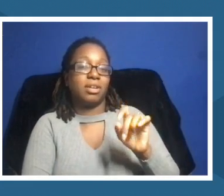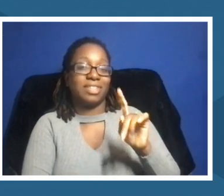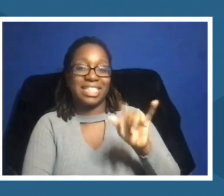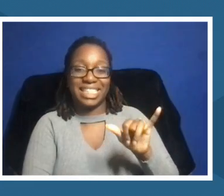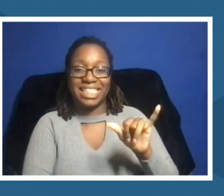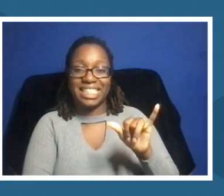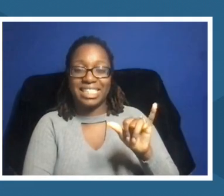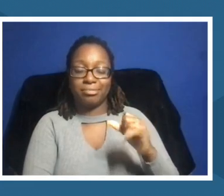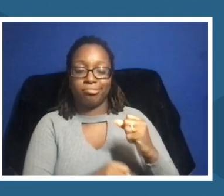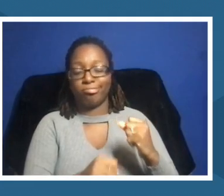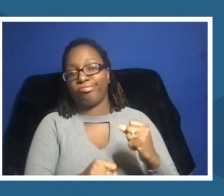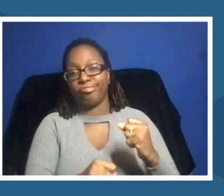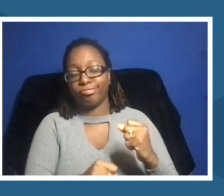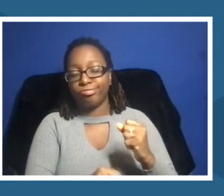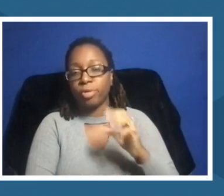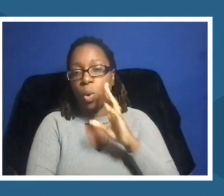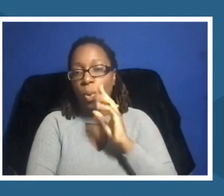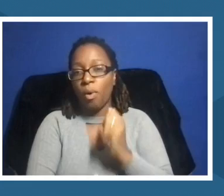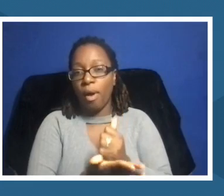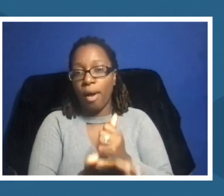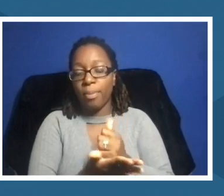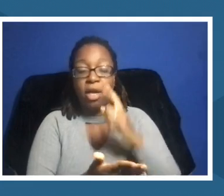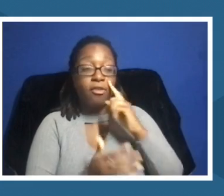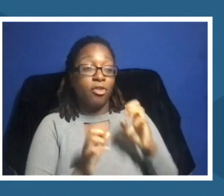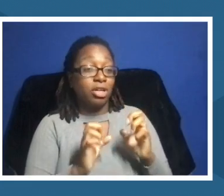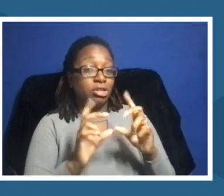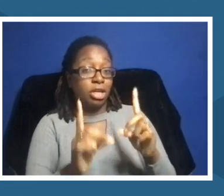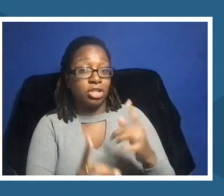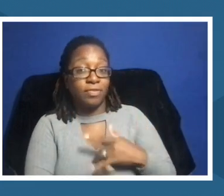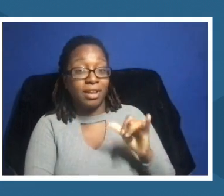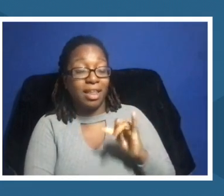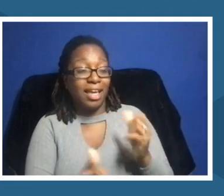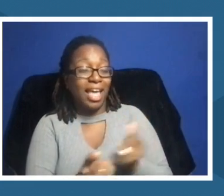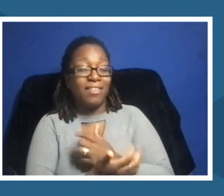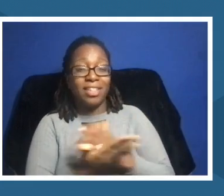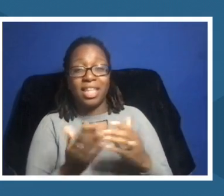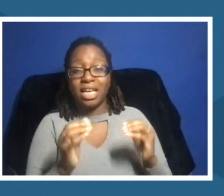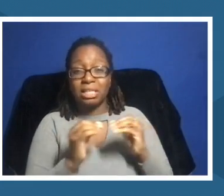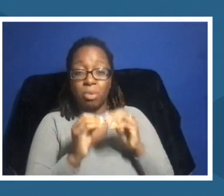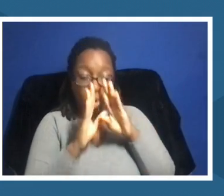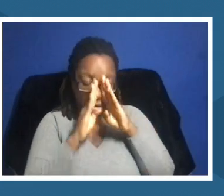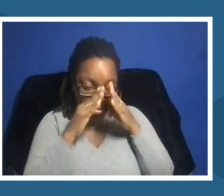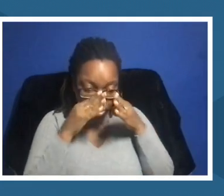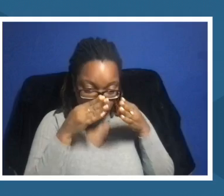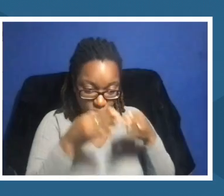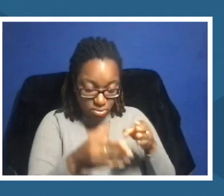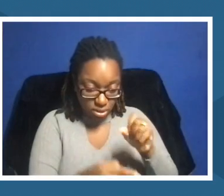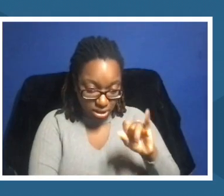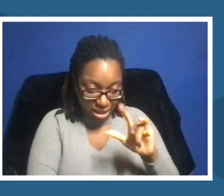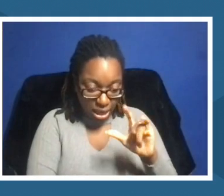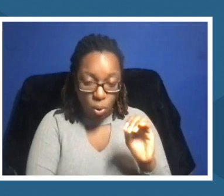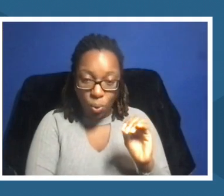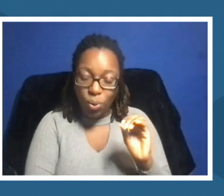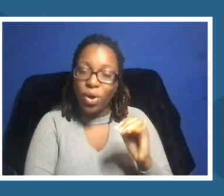education we talk about like everything kind of being siloed and i think that's a concept that can also be applied to